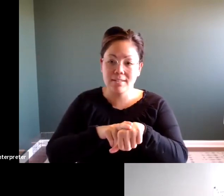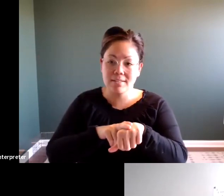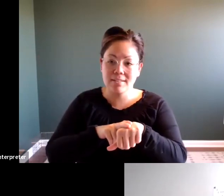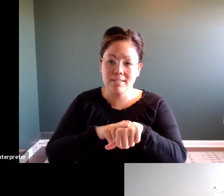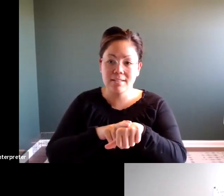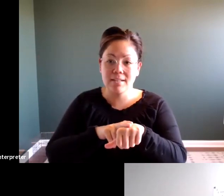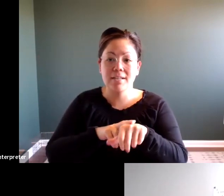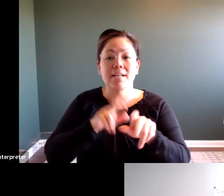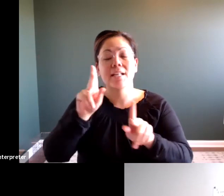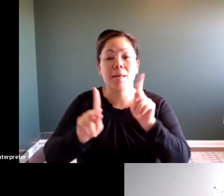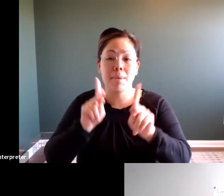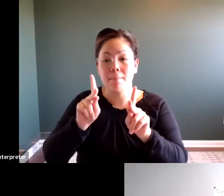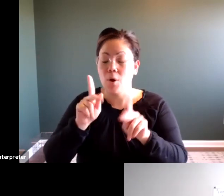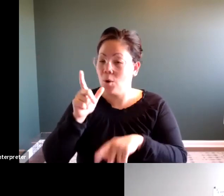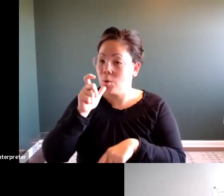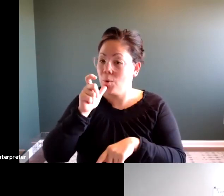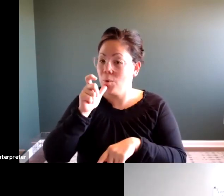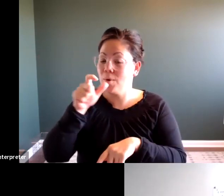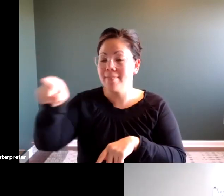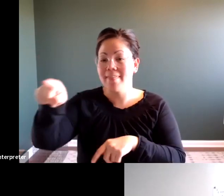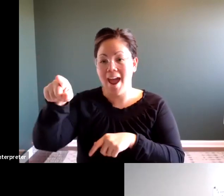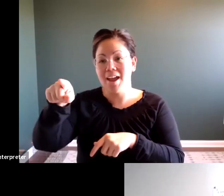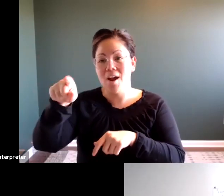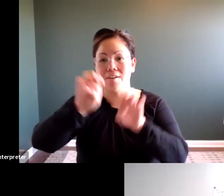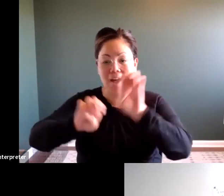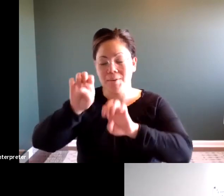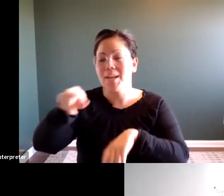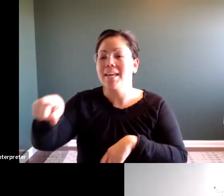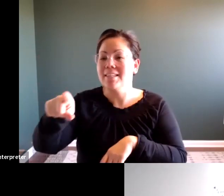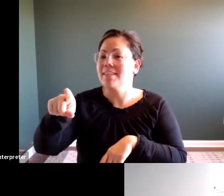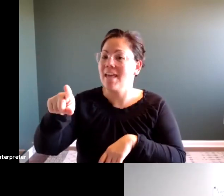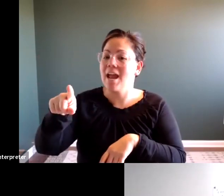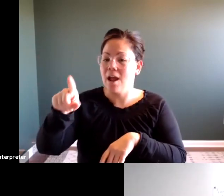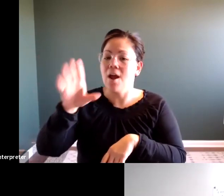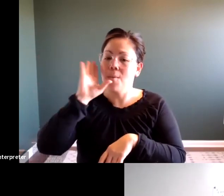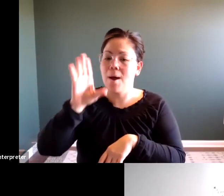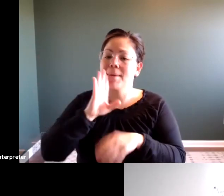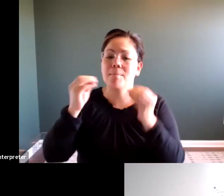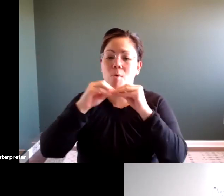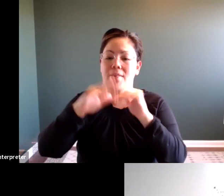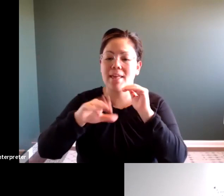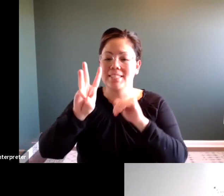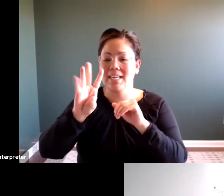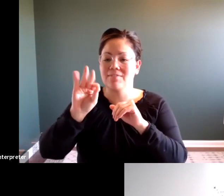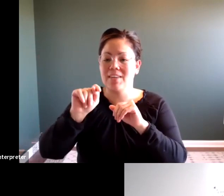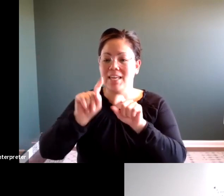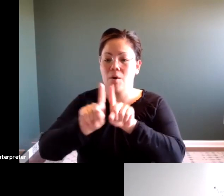will be more than six feet away from us. There's gonna be some kicks involved, I need to stretch beforehand. And so, you know, I think again